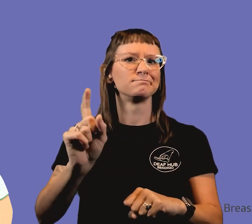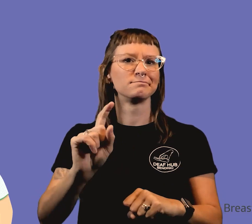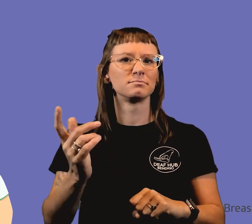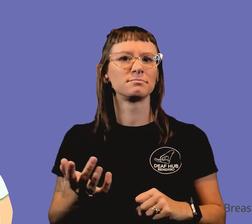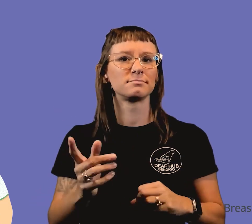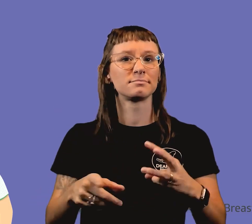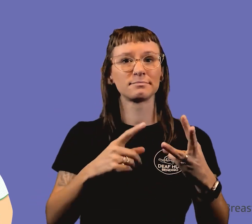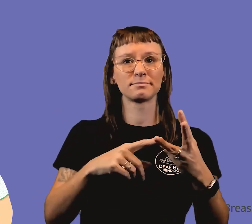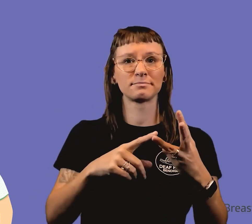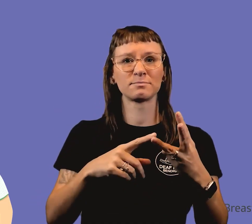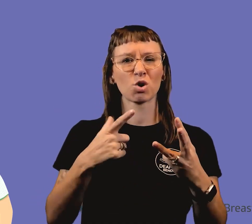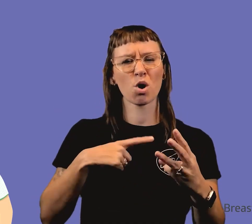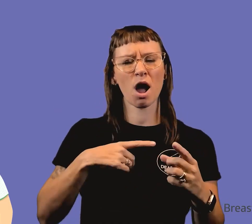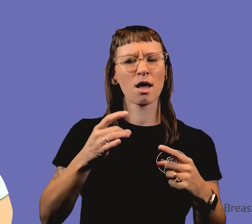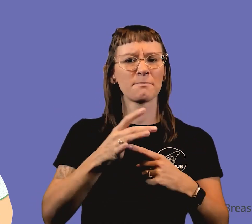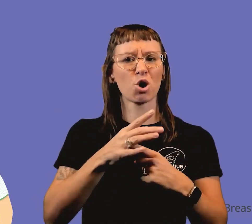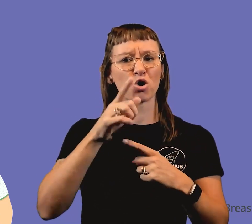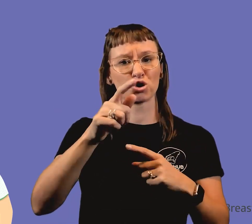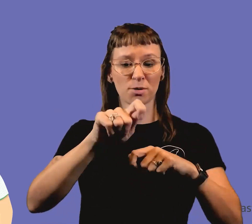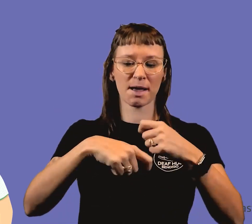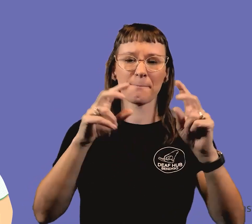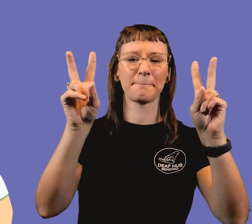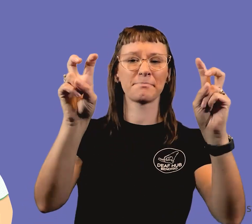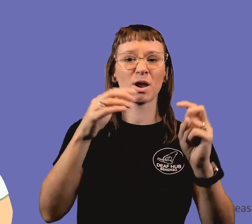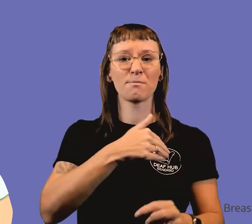3- The Importance of being 'breast aware' and early detection.